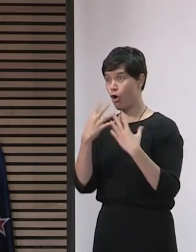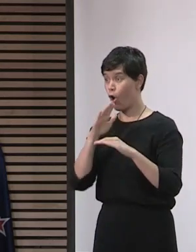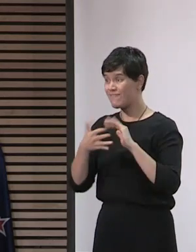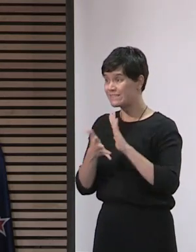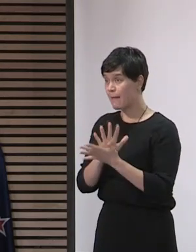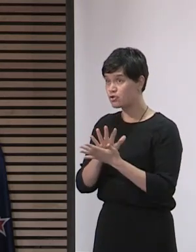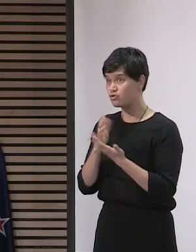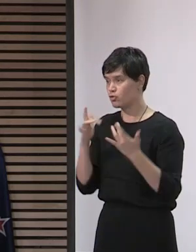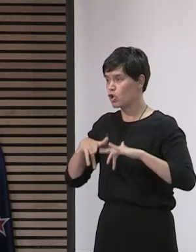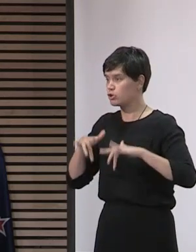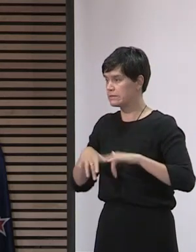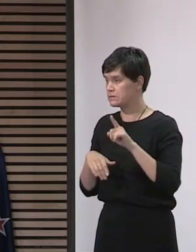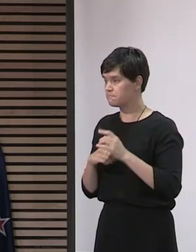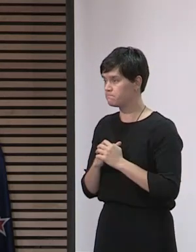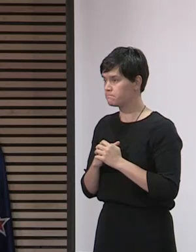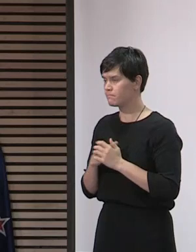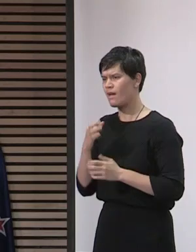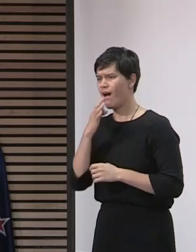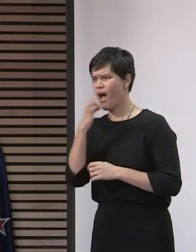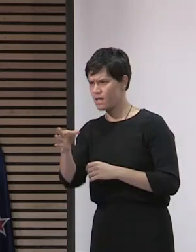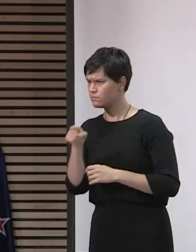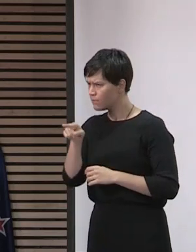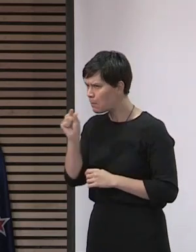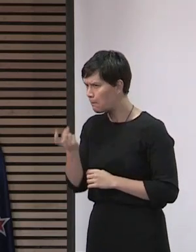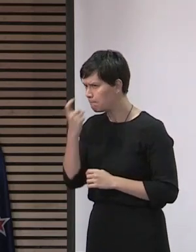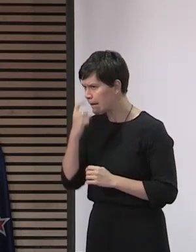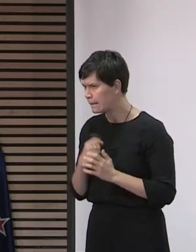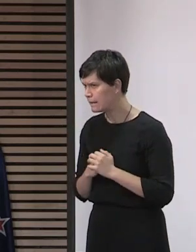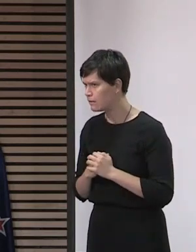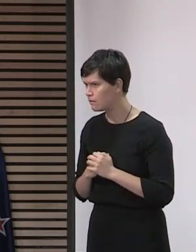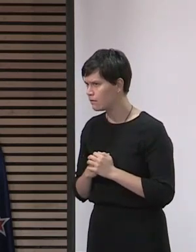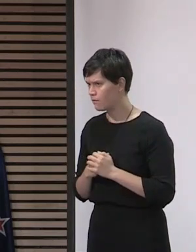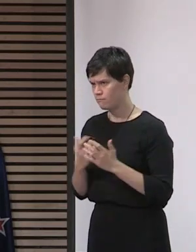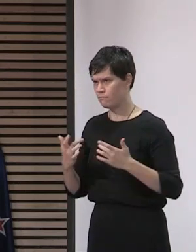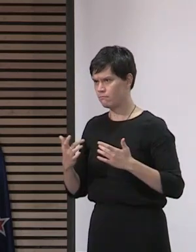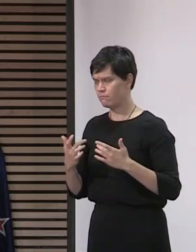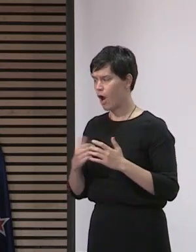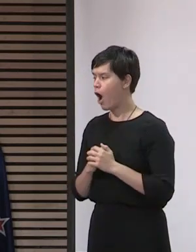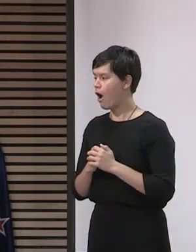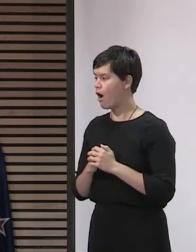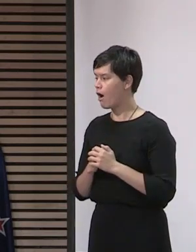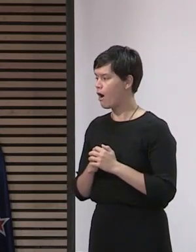of damage. But I'd expect that will take a little bit more time to come through.